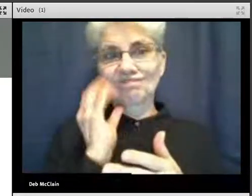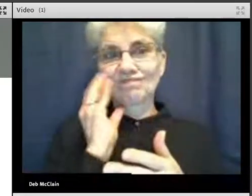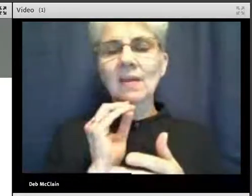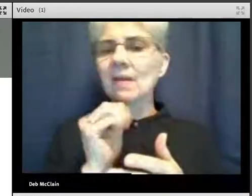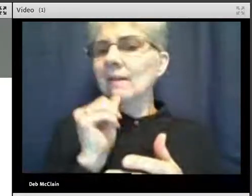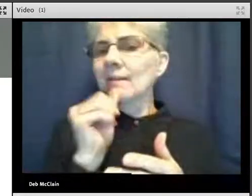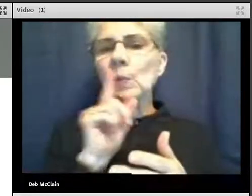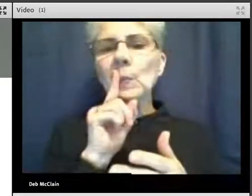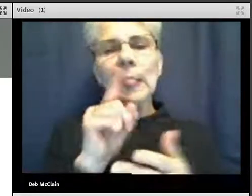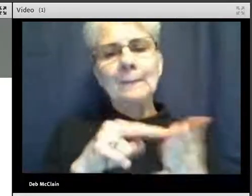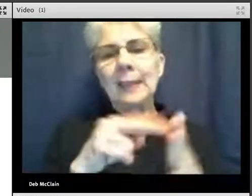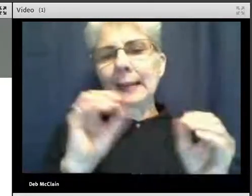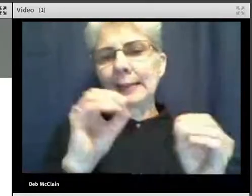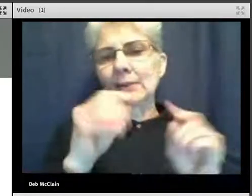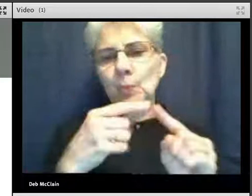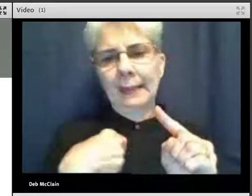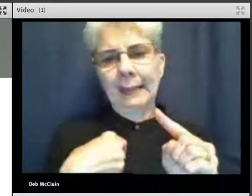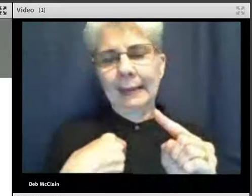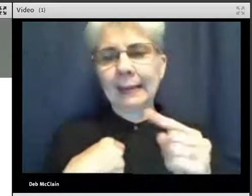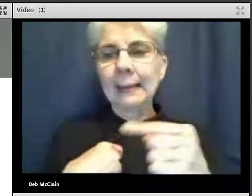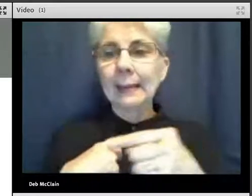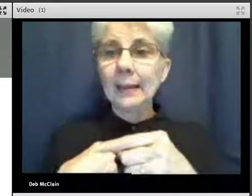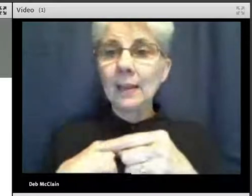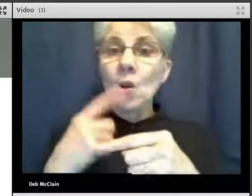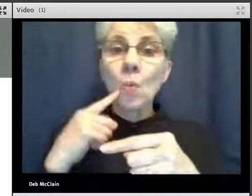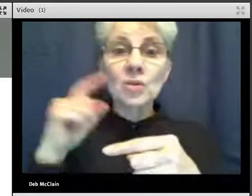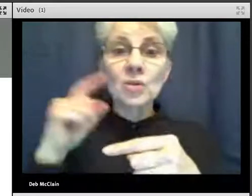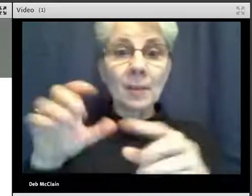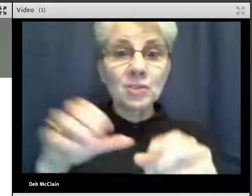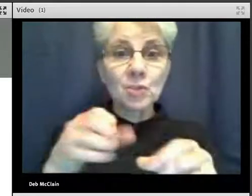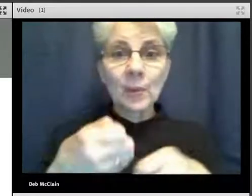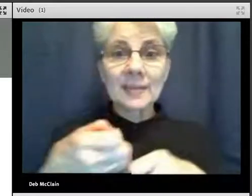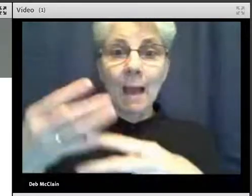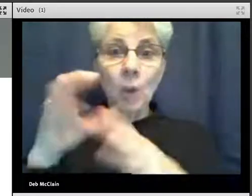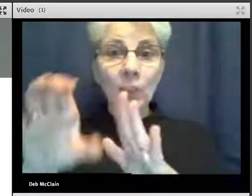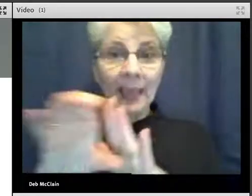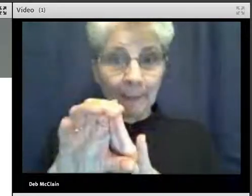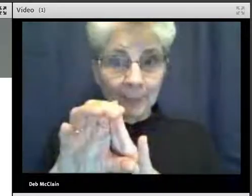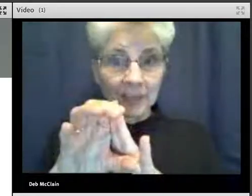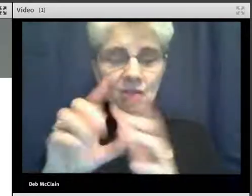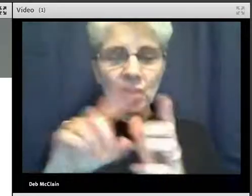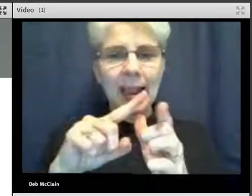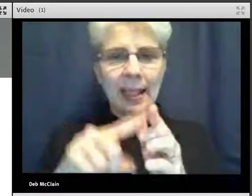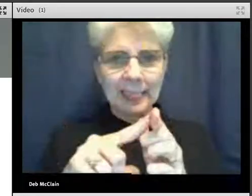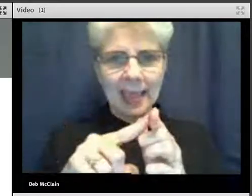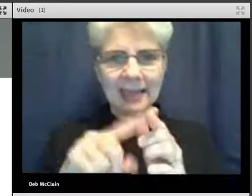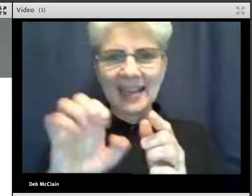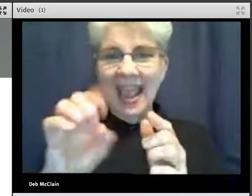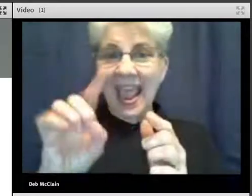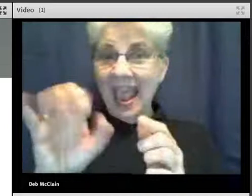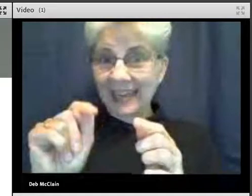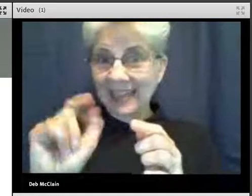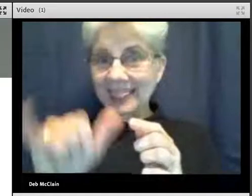It doesn't mean anything to me. So what you have to actually do is upload the image and then edit the image,